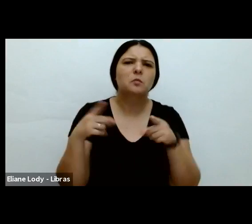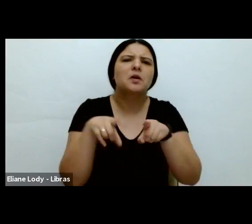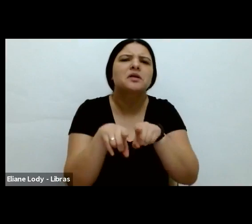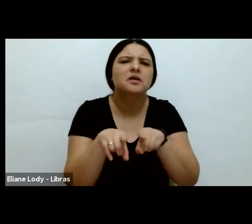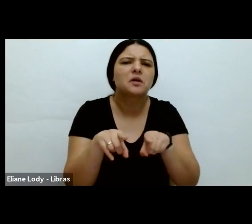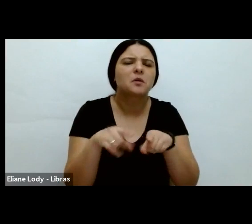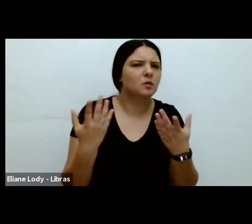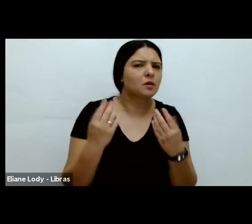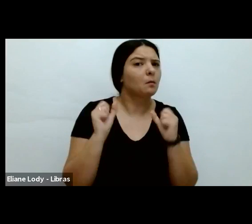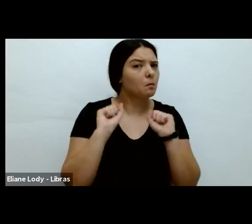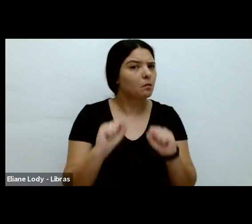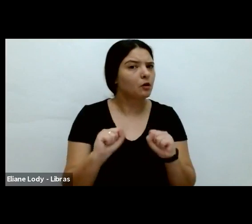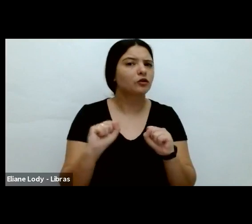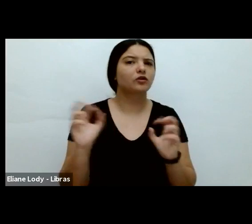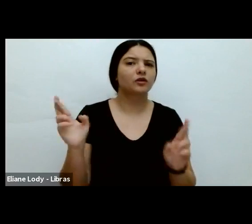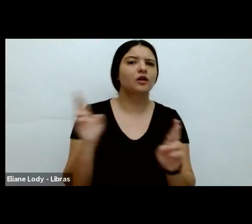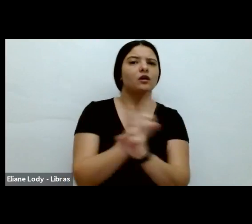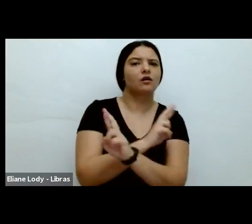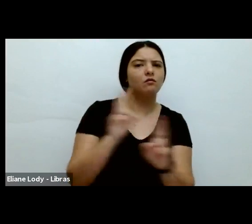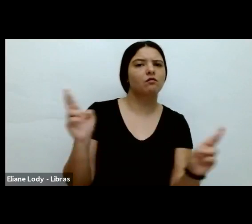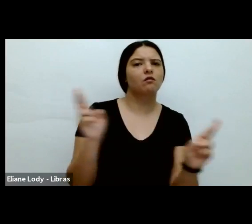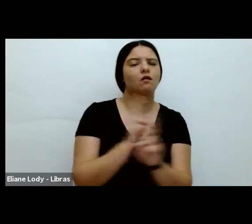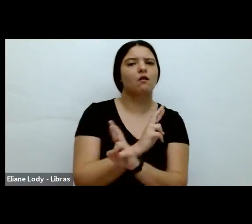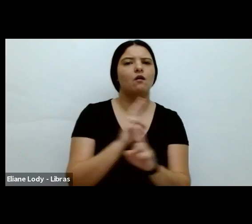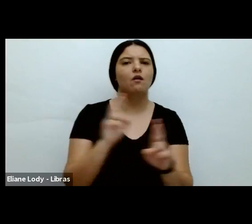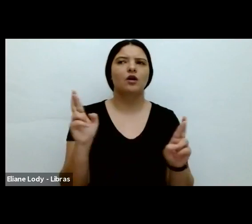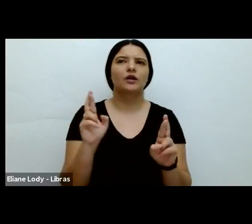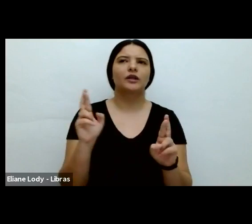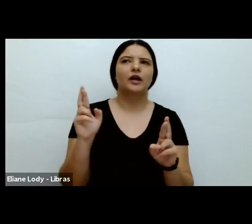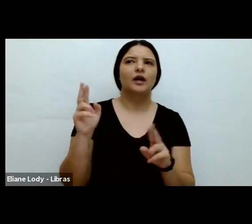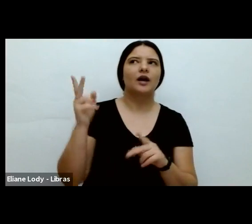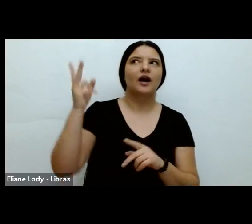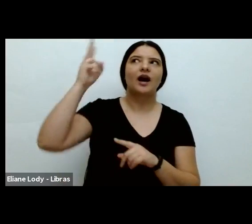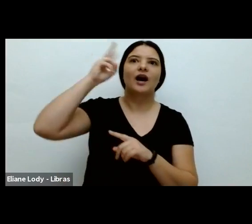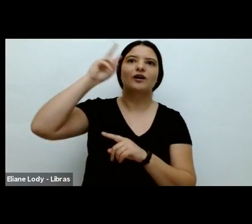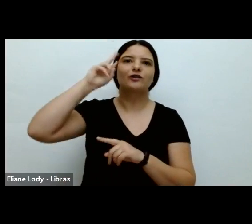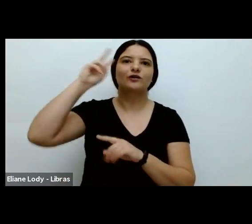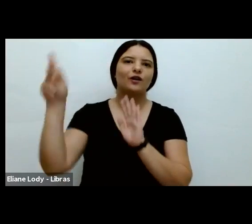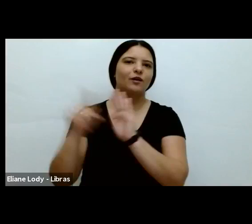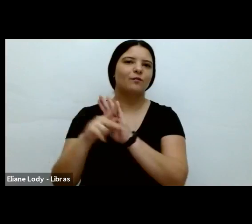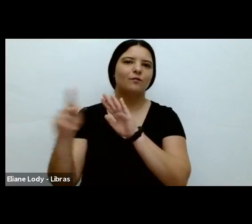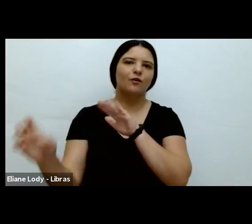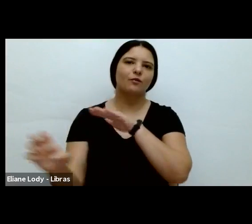er is related to er is related to the history. Oh is related to the history of the activity. ity of each of the park